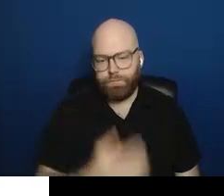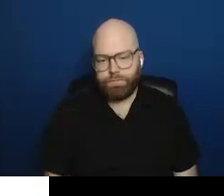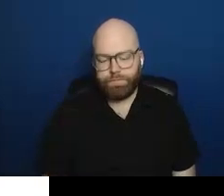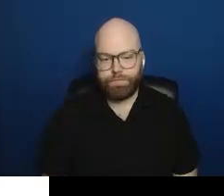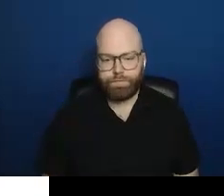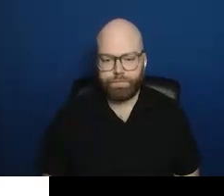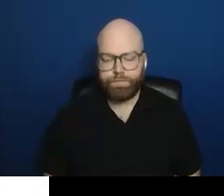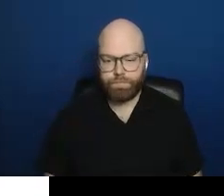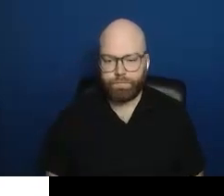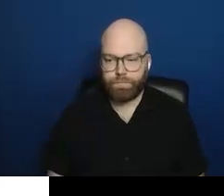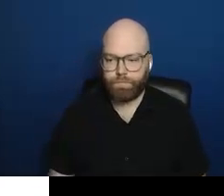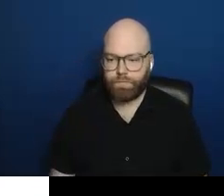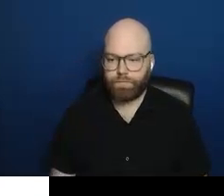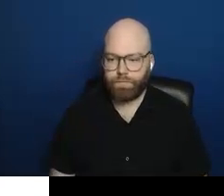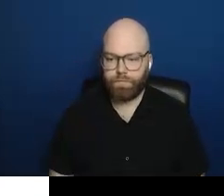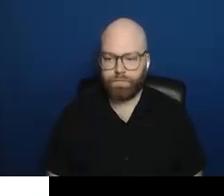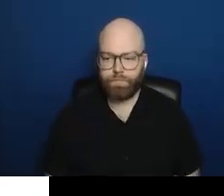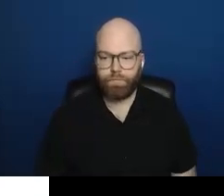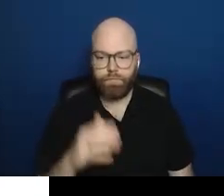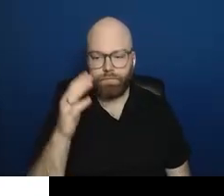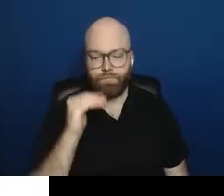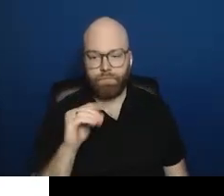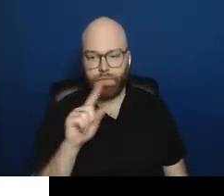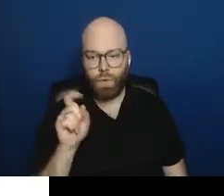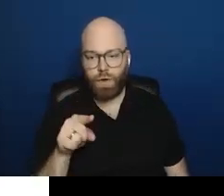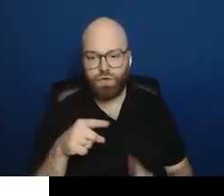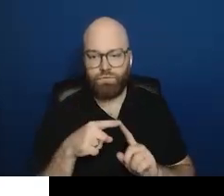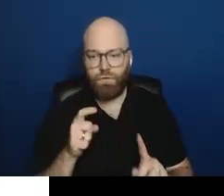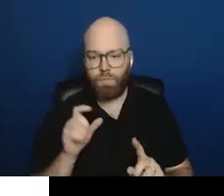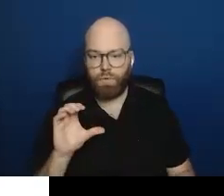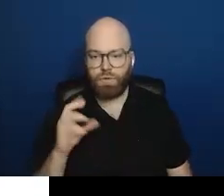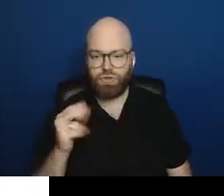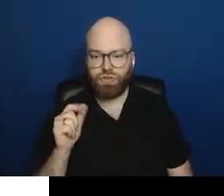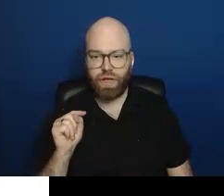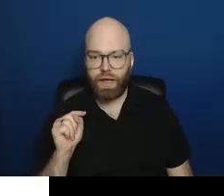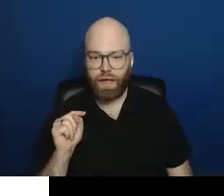Okay. The next question, that was in the chat was, it was in relation